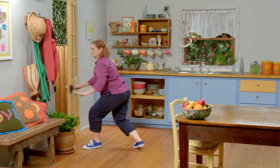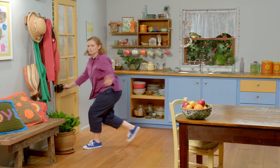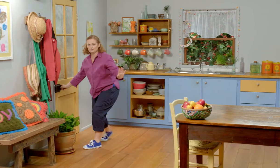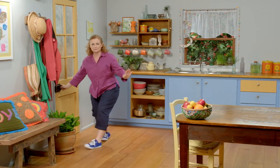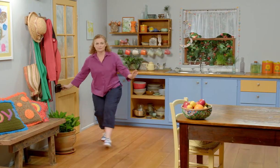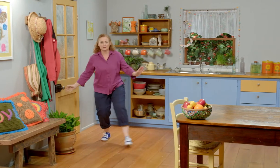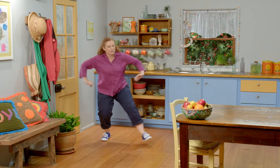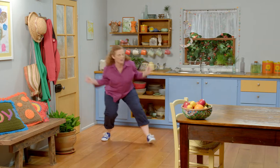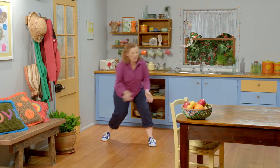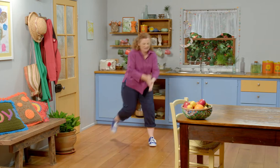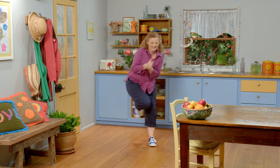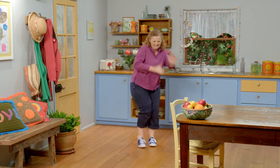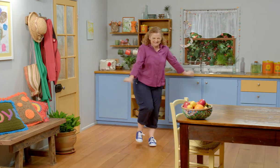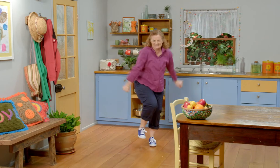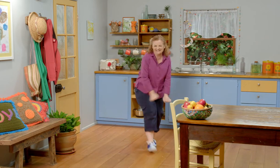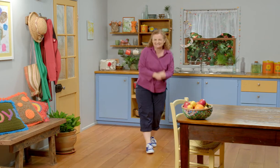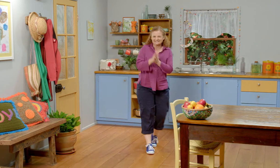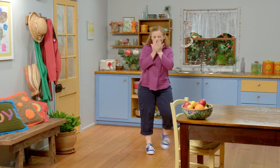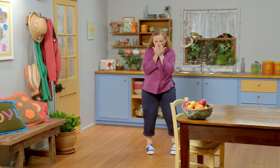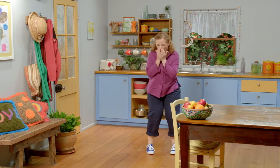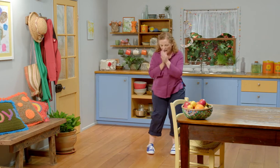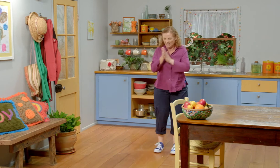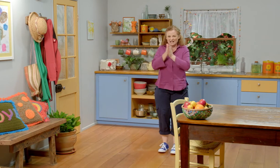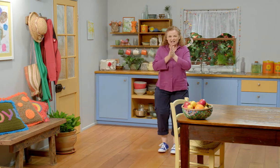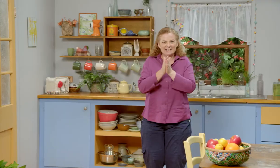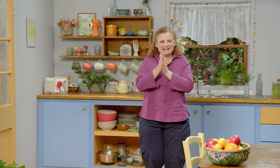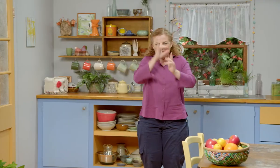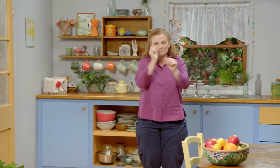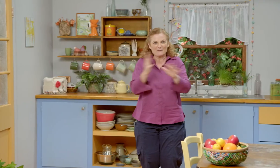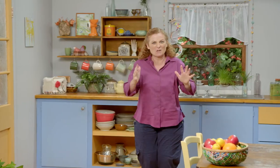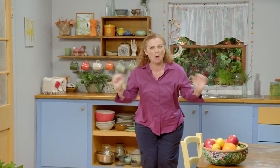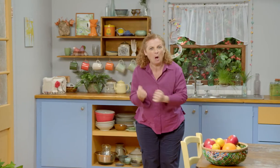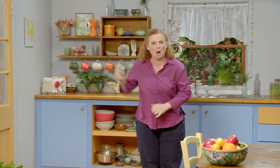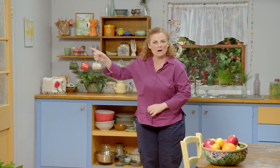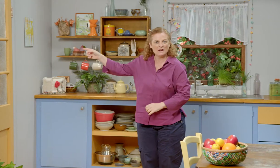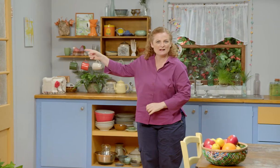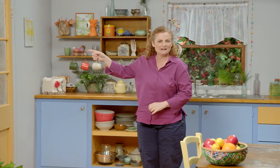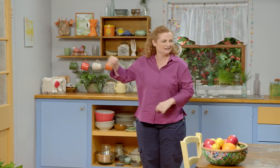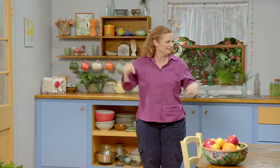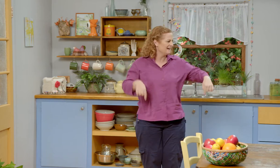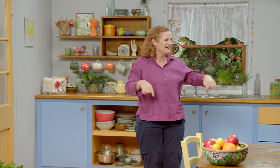Ohhh, oh. Oh, I can't believe how cold it is out there.